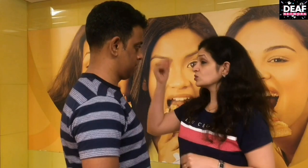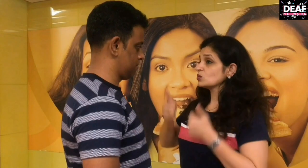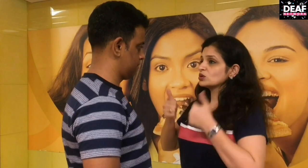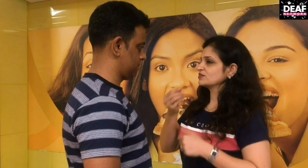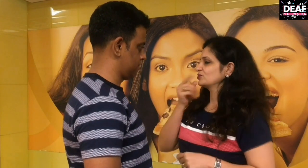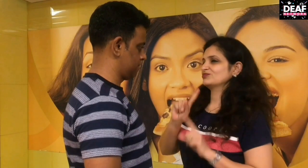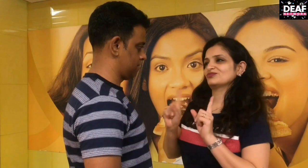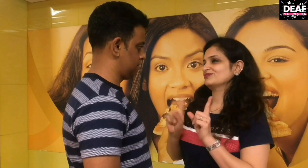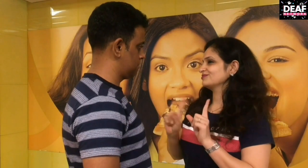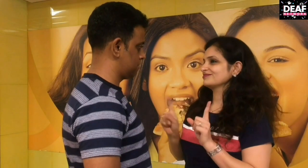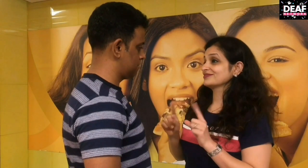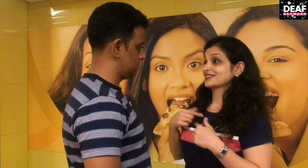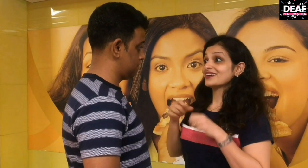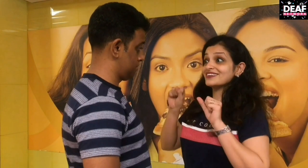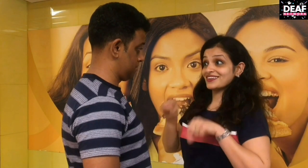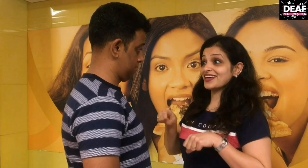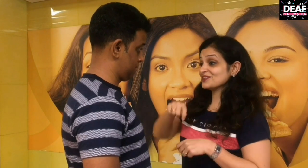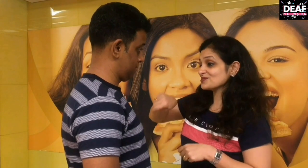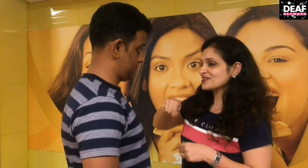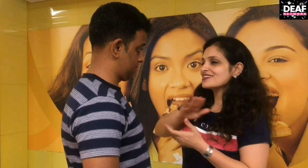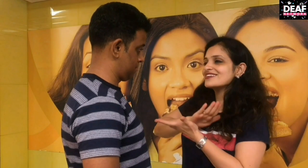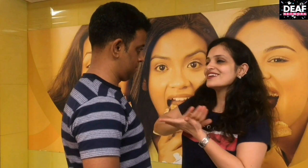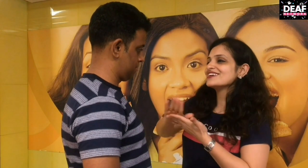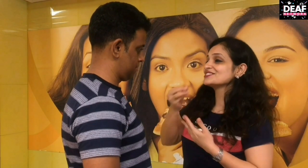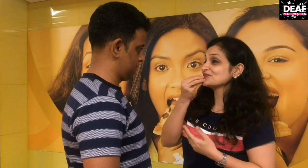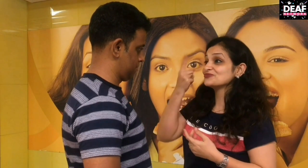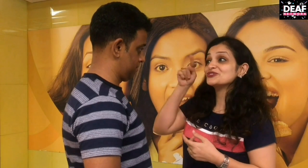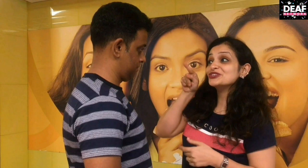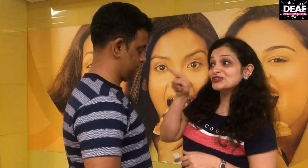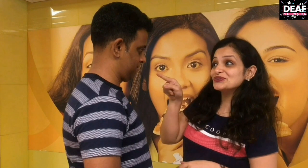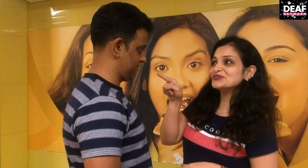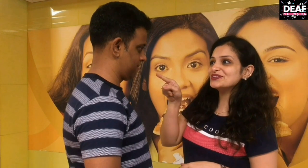Don't eat outisde foods, I can cook nice foods for you